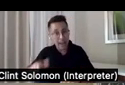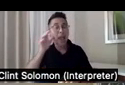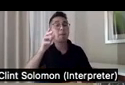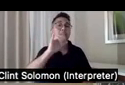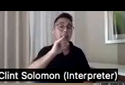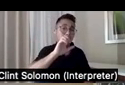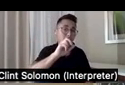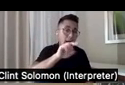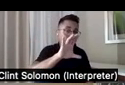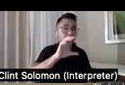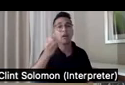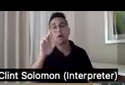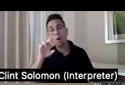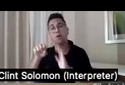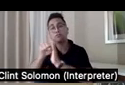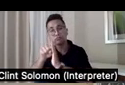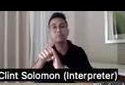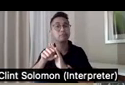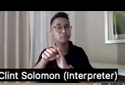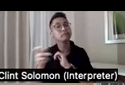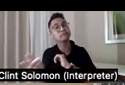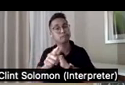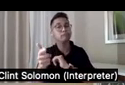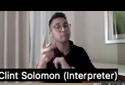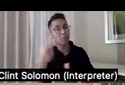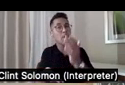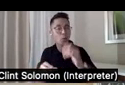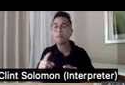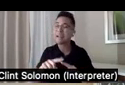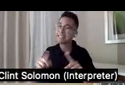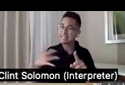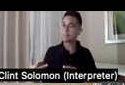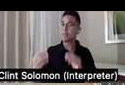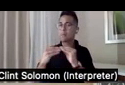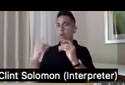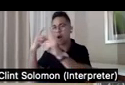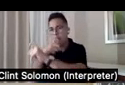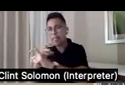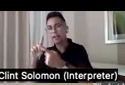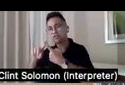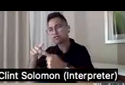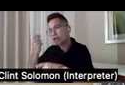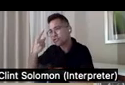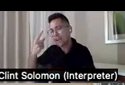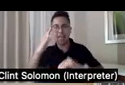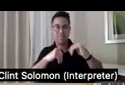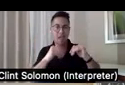symbolic they're a mix but in general they're more complex to understand than than objects or we may